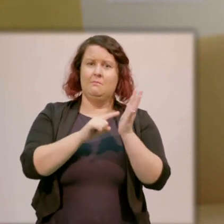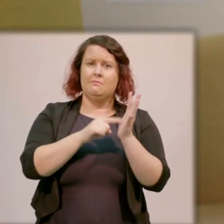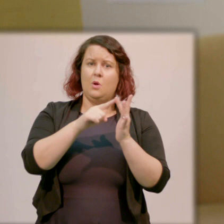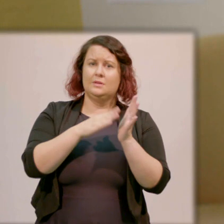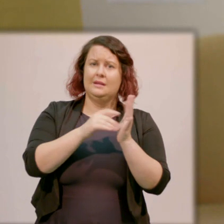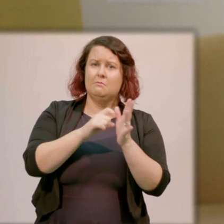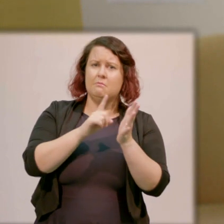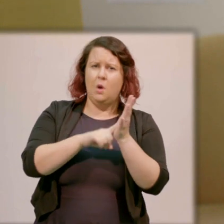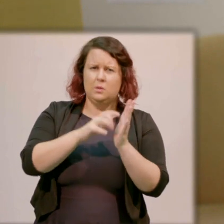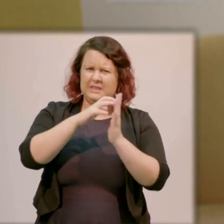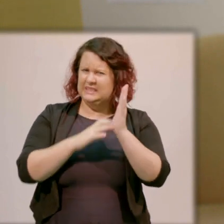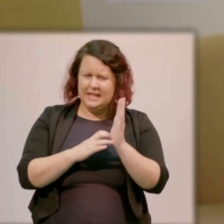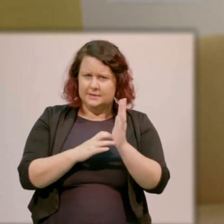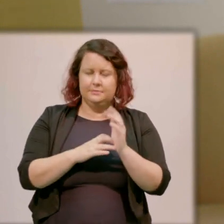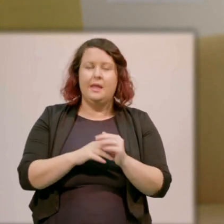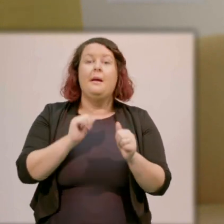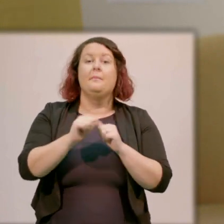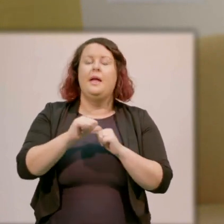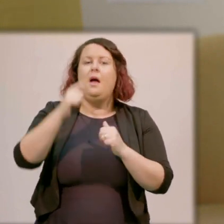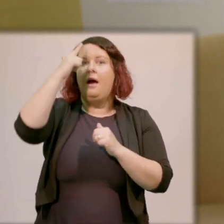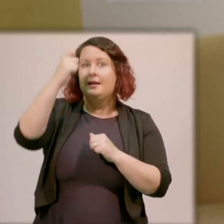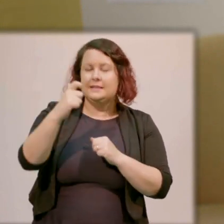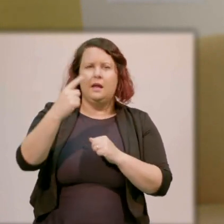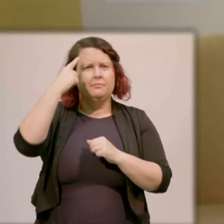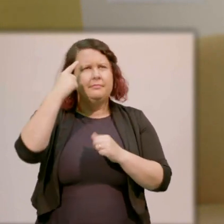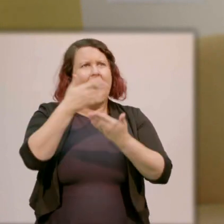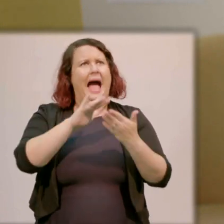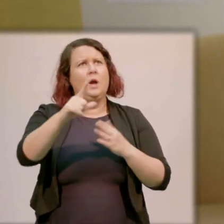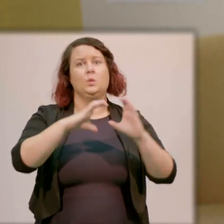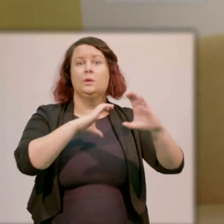it is helpful to think about the way that we communicate ideas with other people.